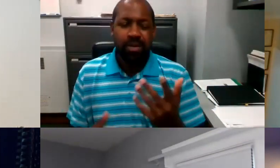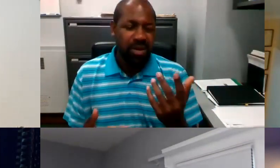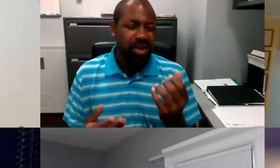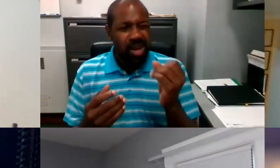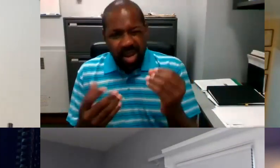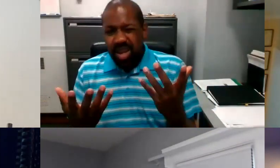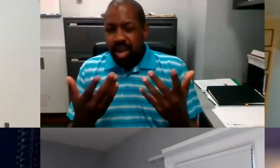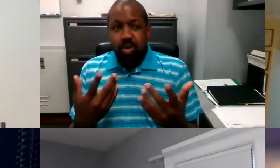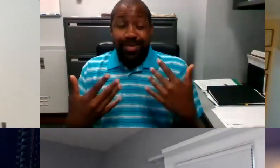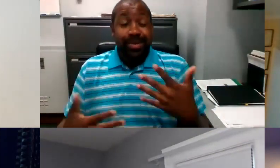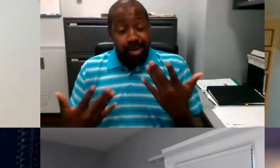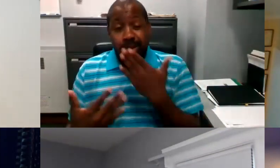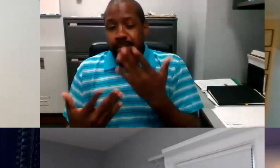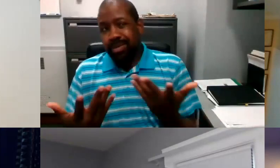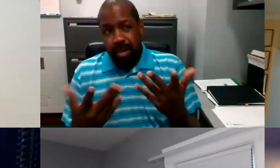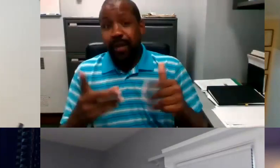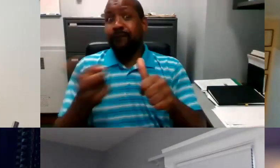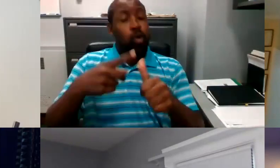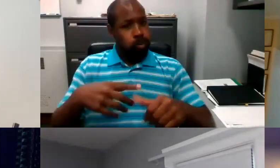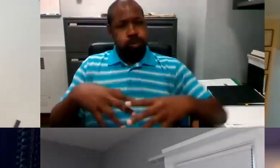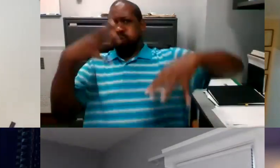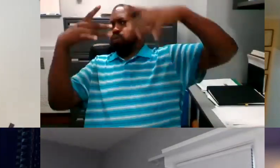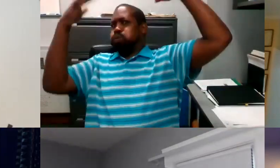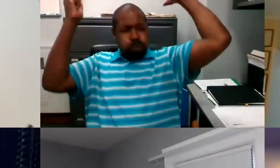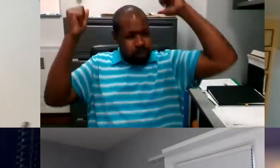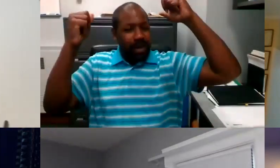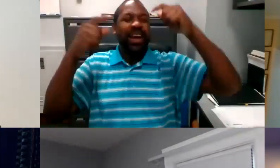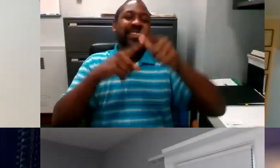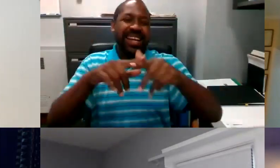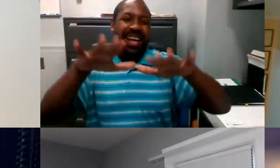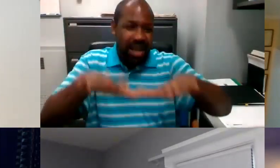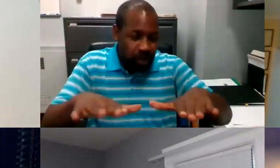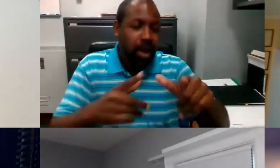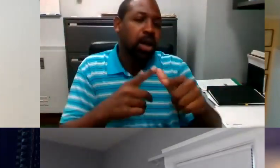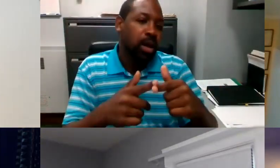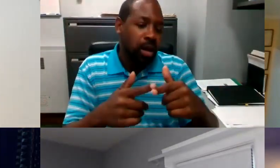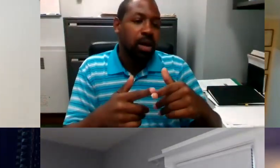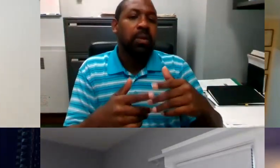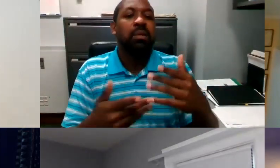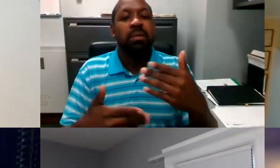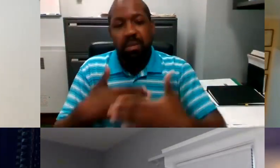AND I AGREE, THE INTERPRETER SERVICES NEED TO IMPROVE.